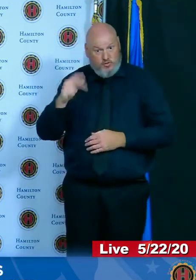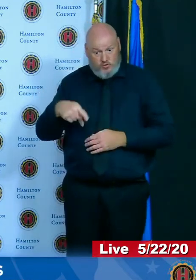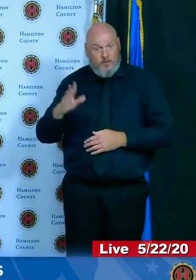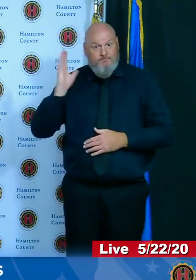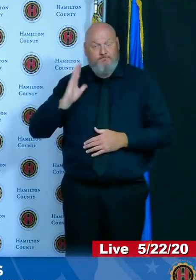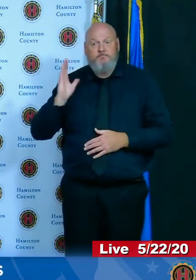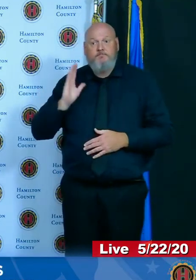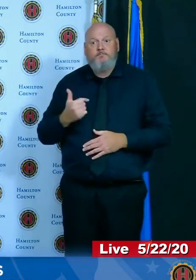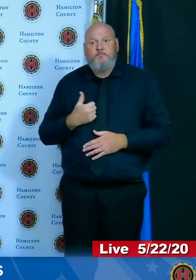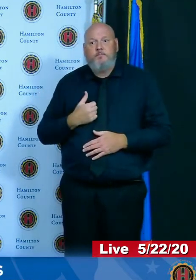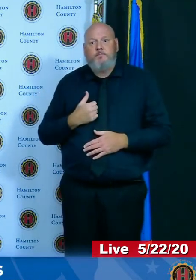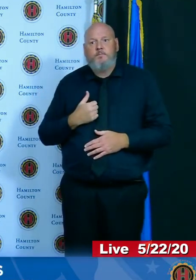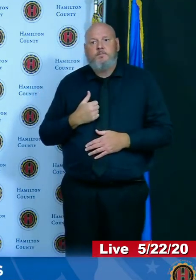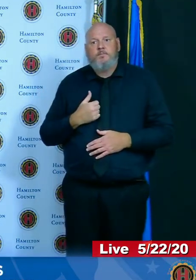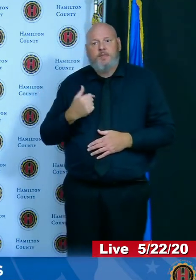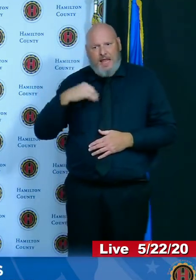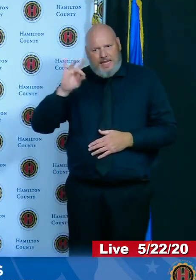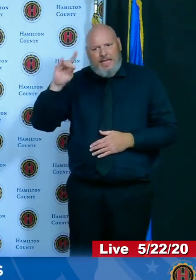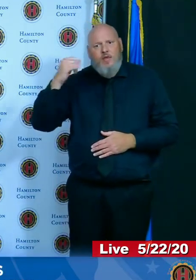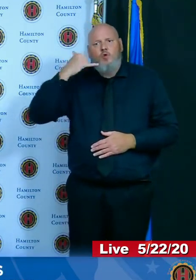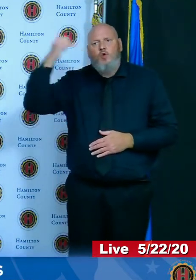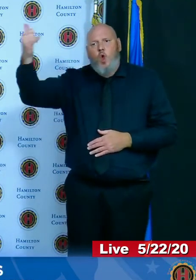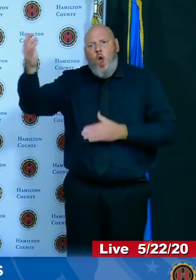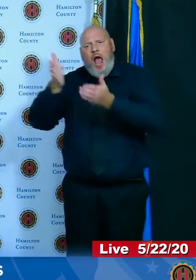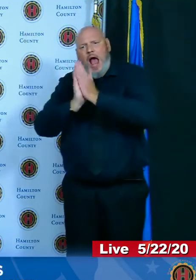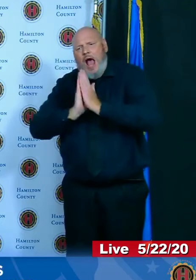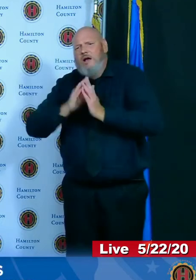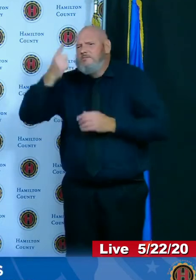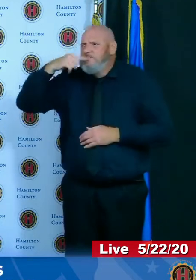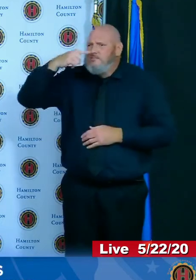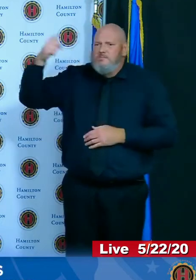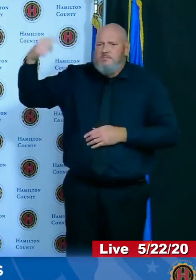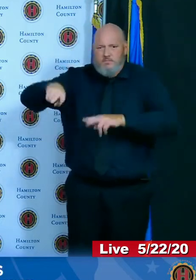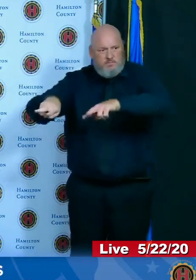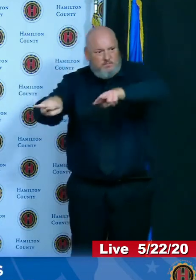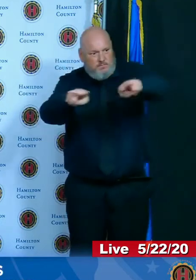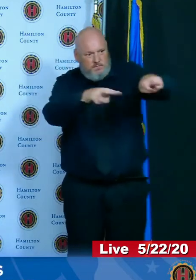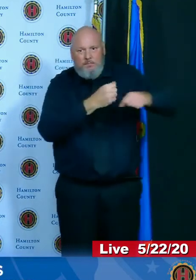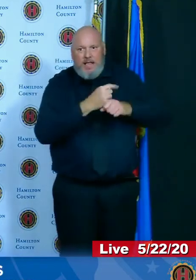so you know there's a right way and a wrong way to do this and so we just need